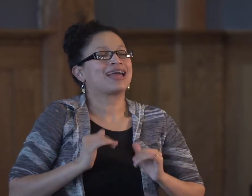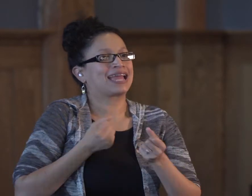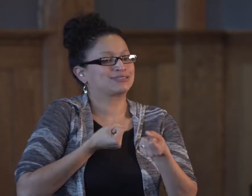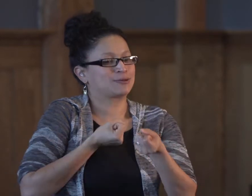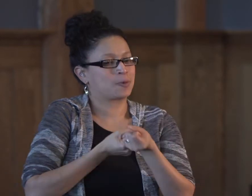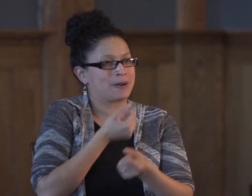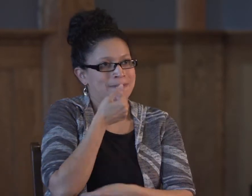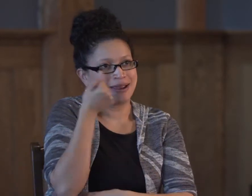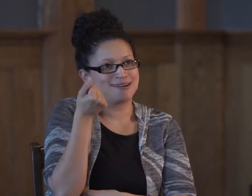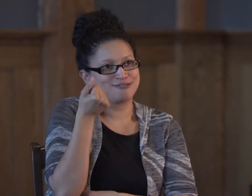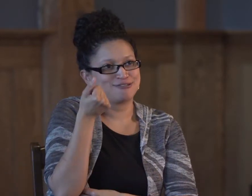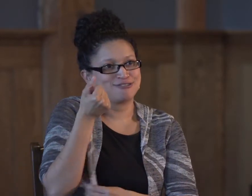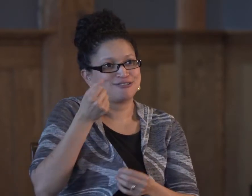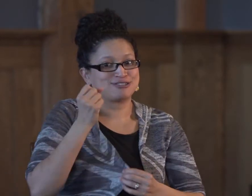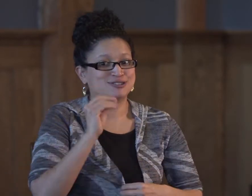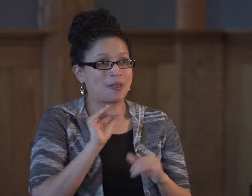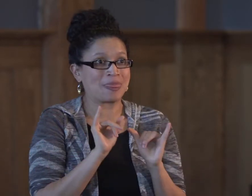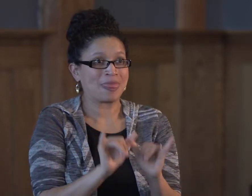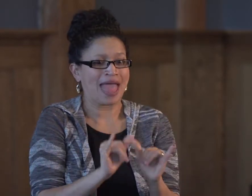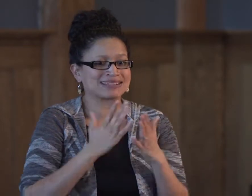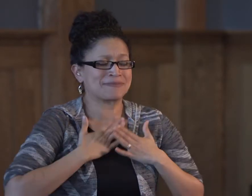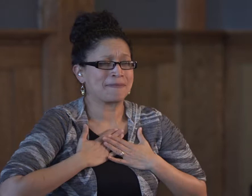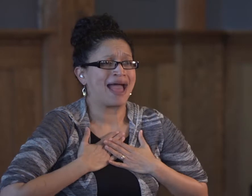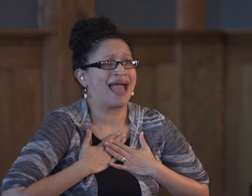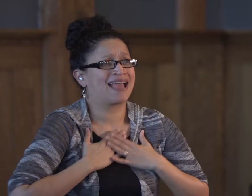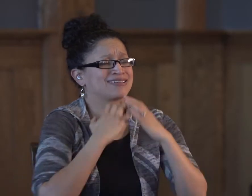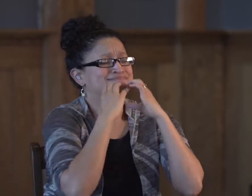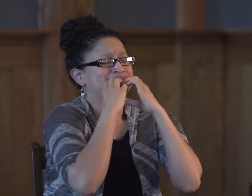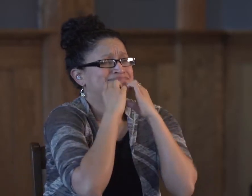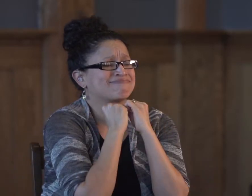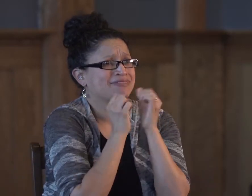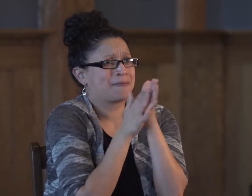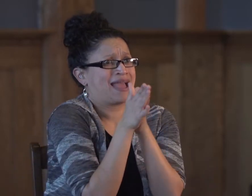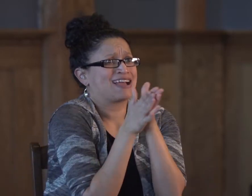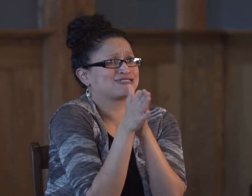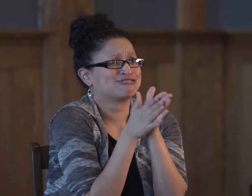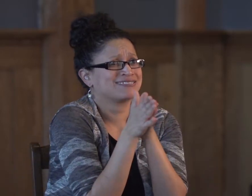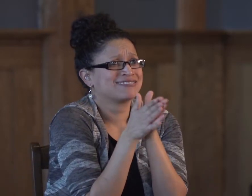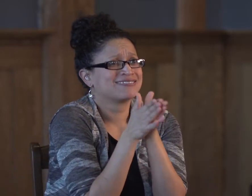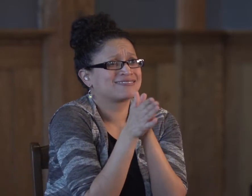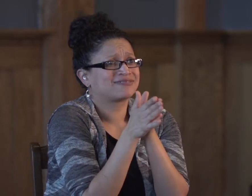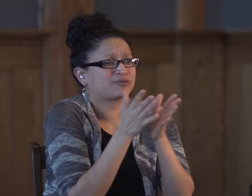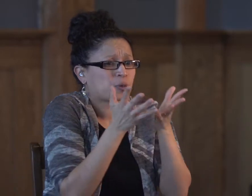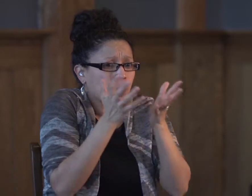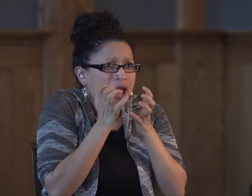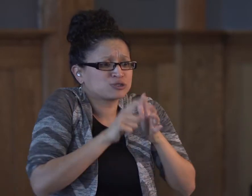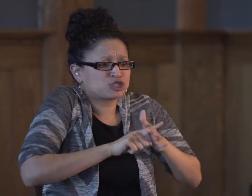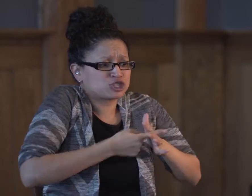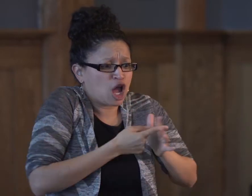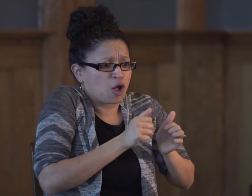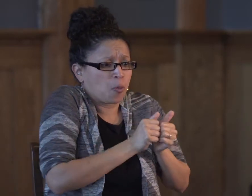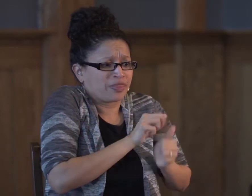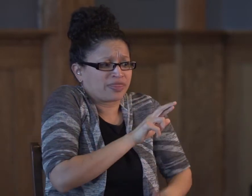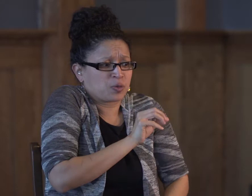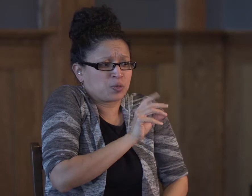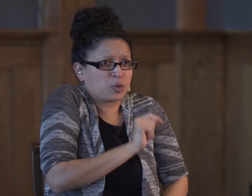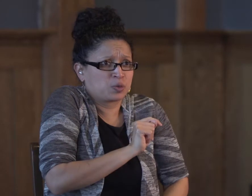we want them to understand our community and work with us. So, that is my place of passion,